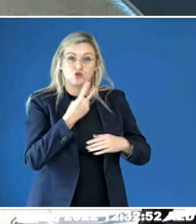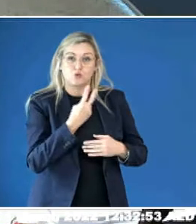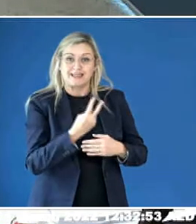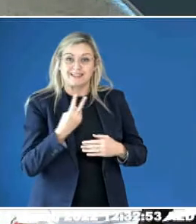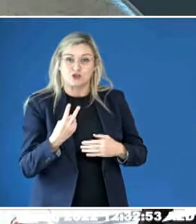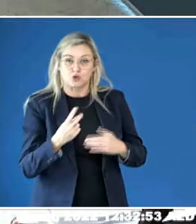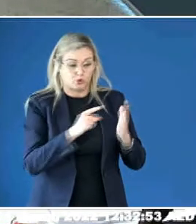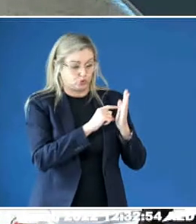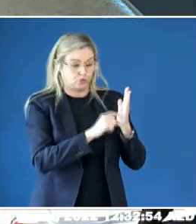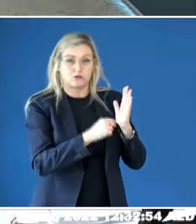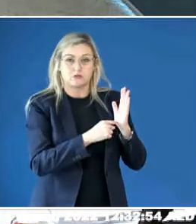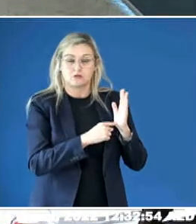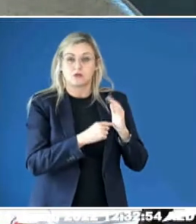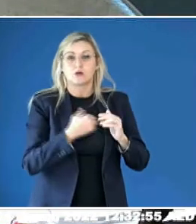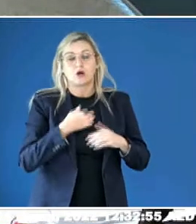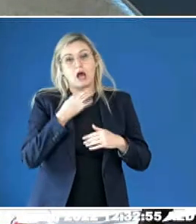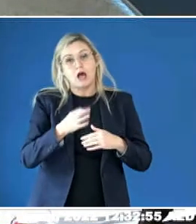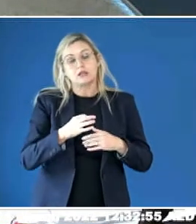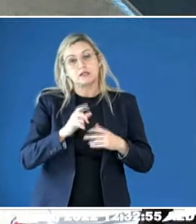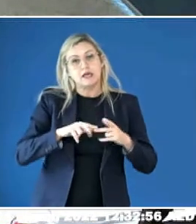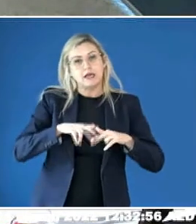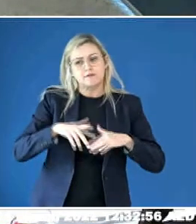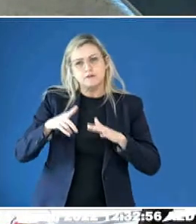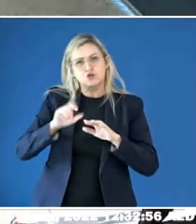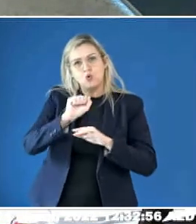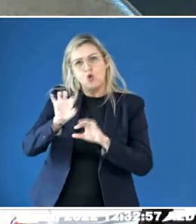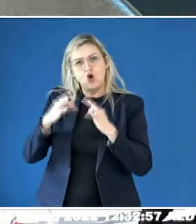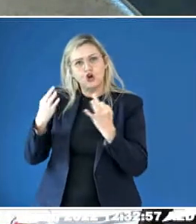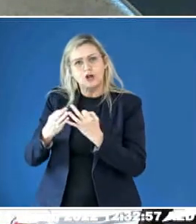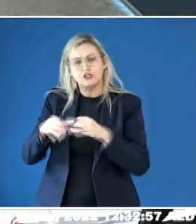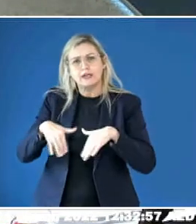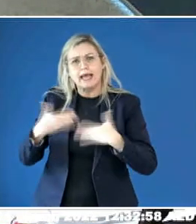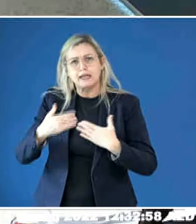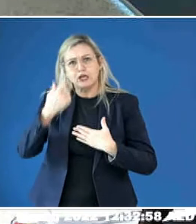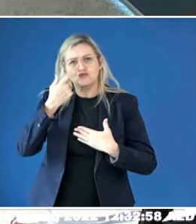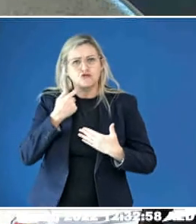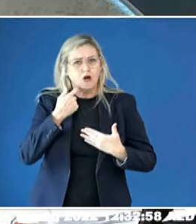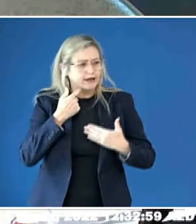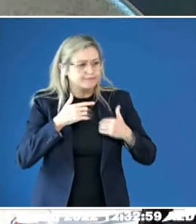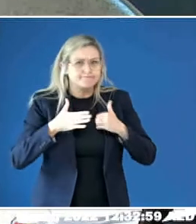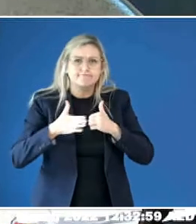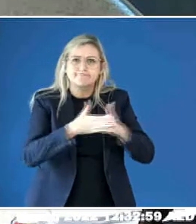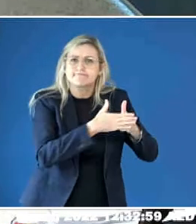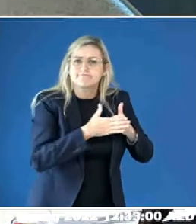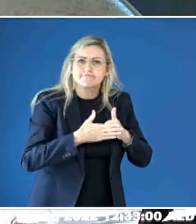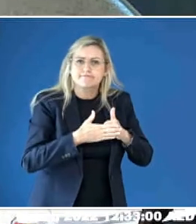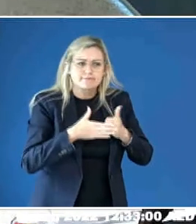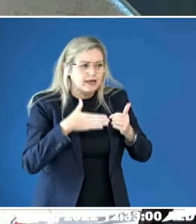"Has Anglicare provided any form of redress to Niky with respect to the incident?